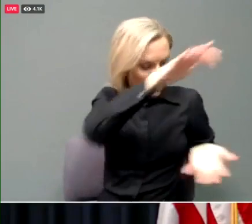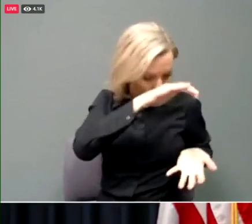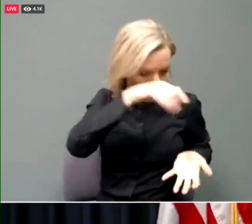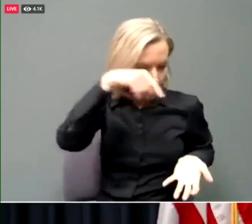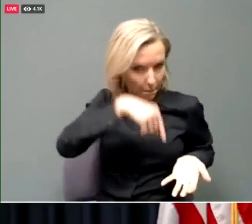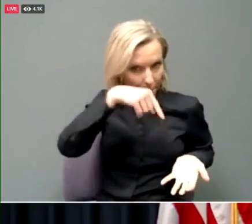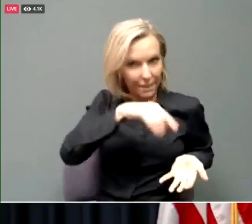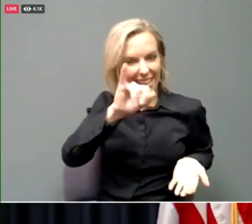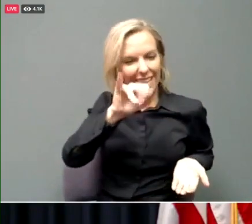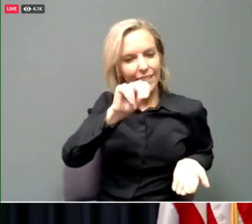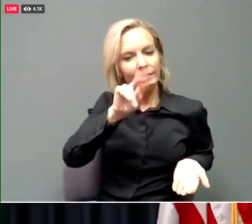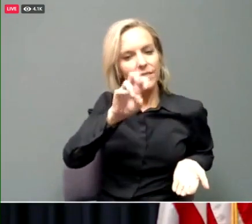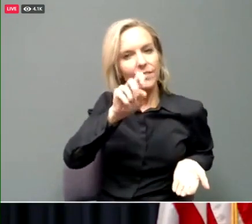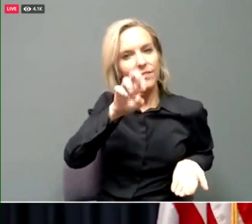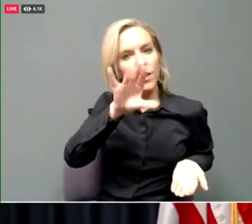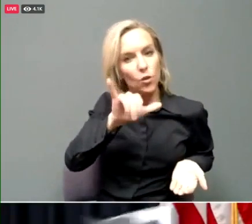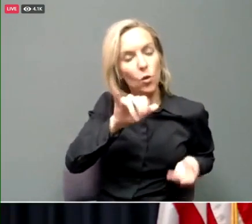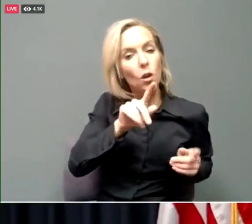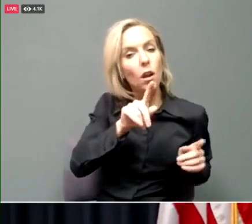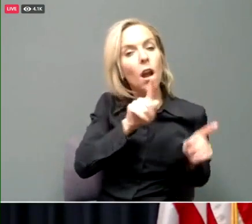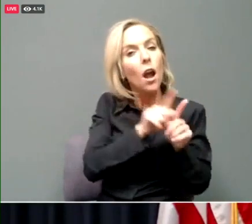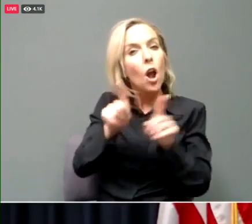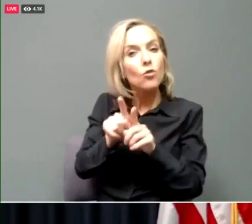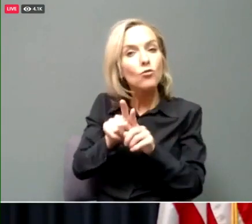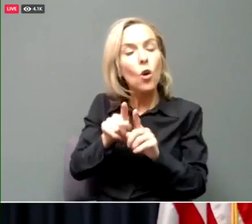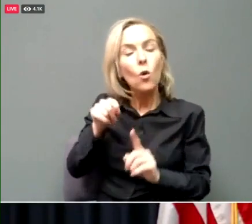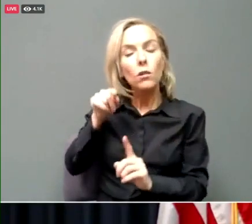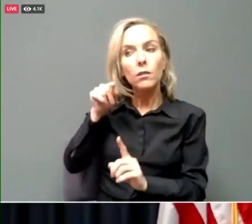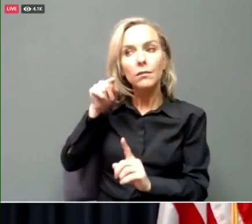the nursing home program that was unused to redeploy into test locations,